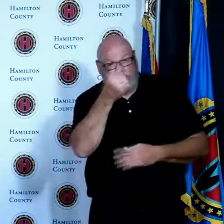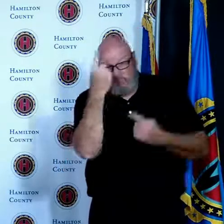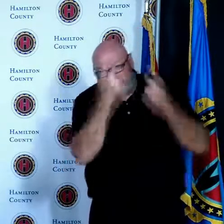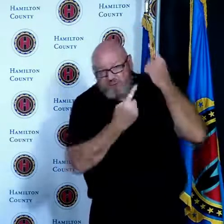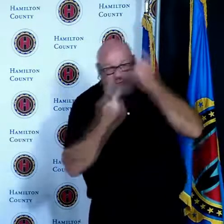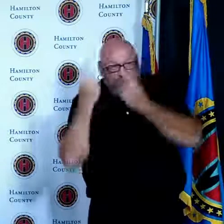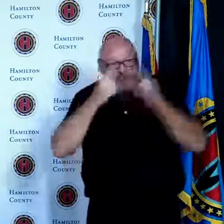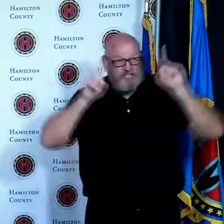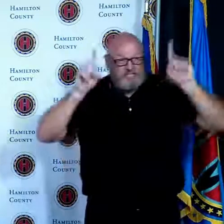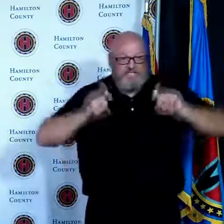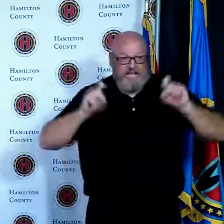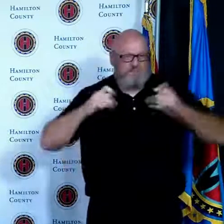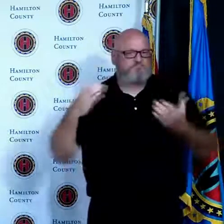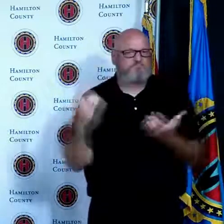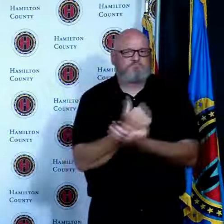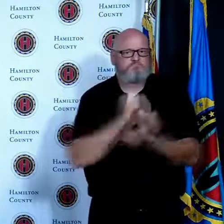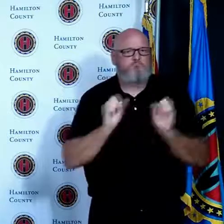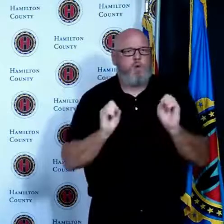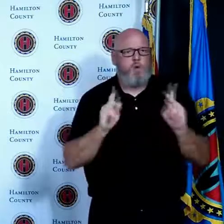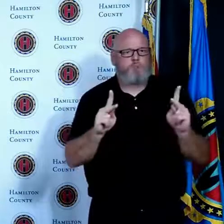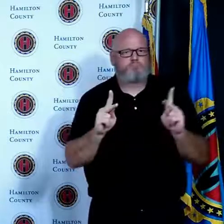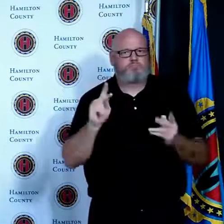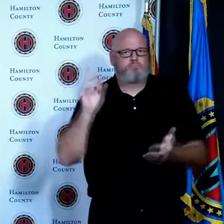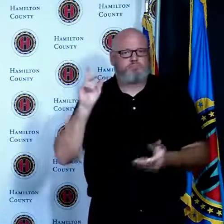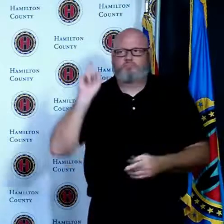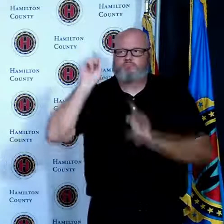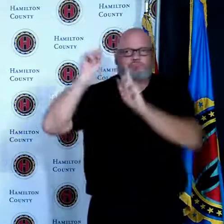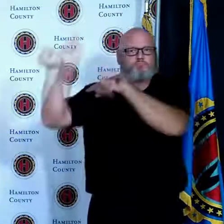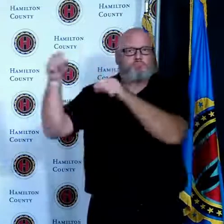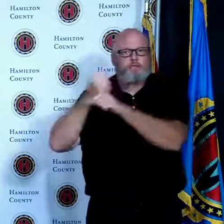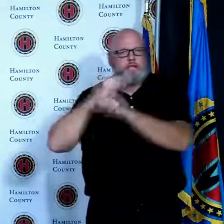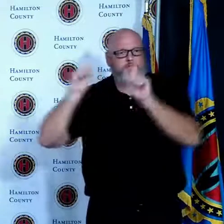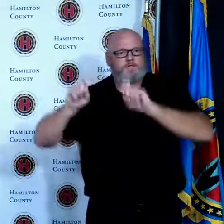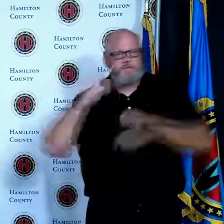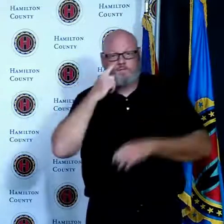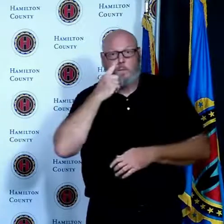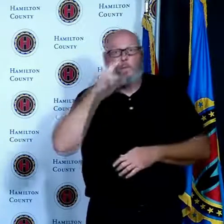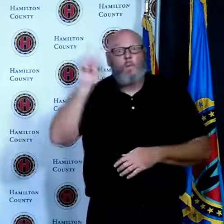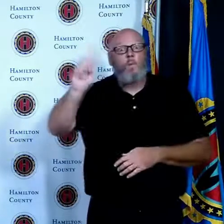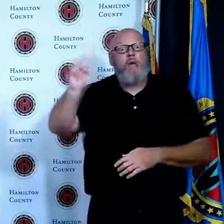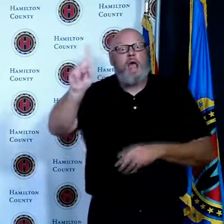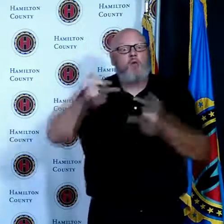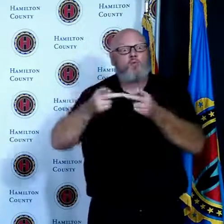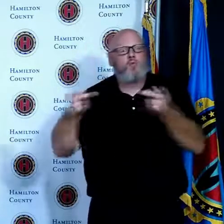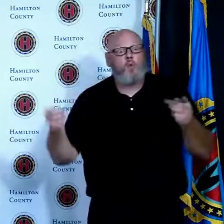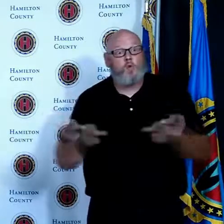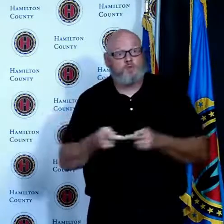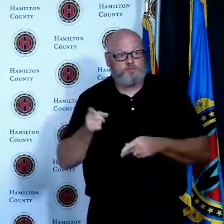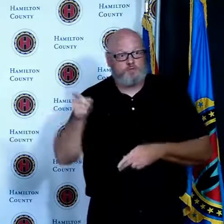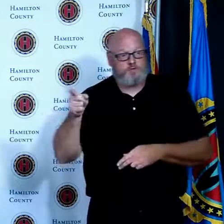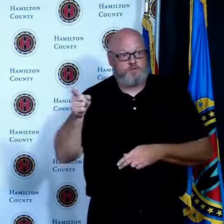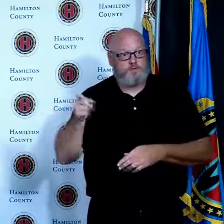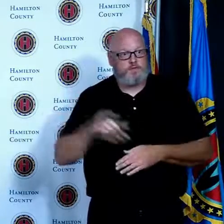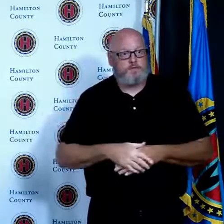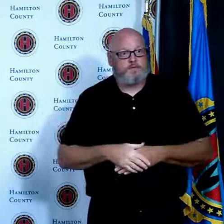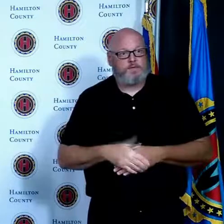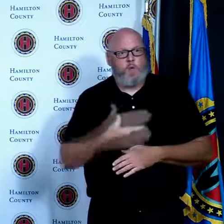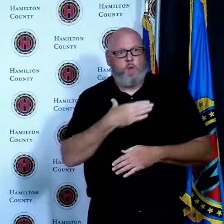today's testing is happening at the White Oak Christian Church located in Colerain Township on Blue Rock Road